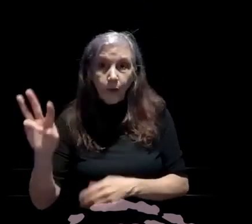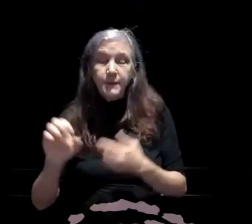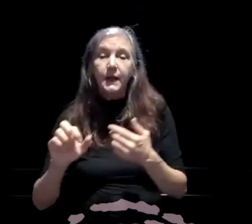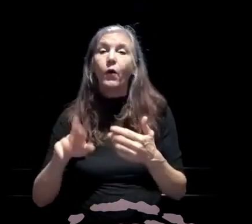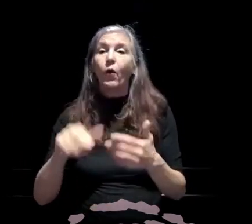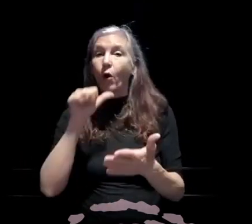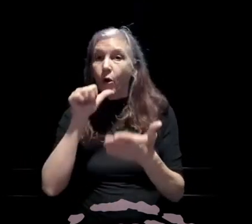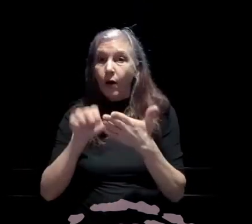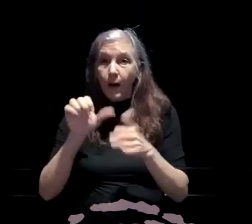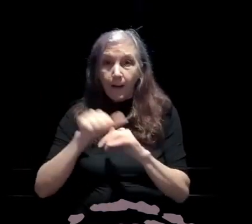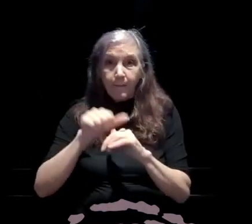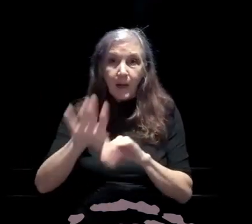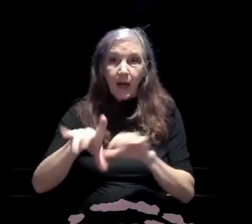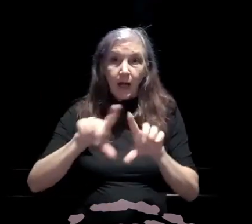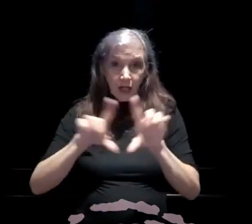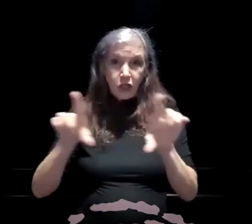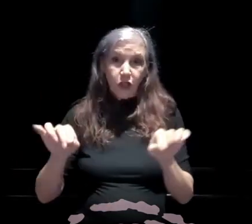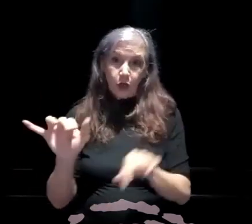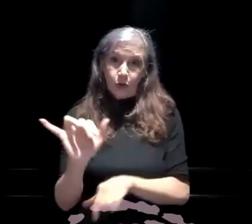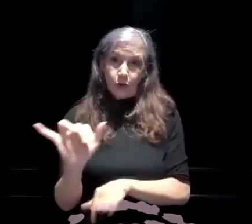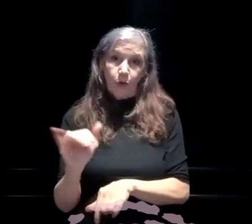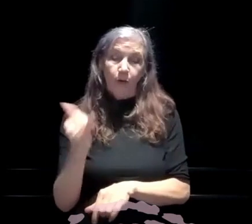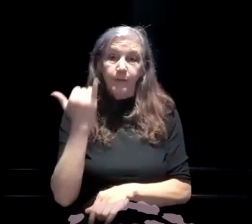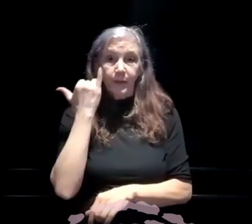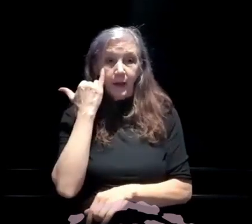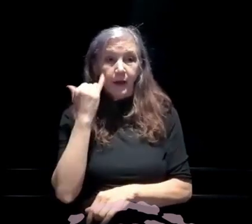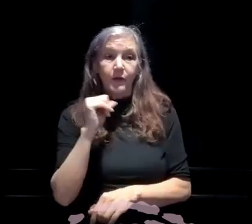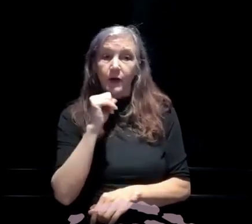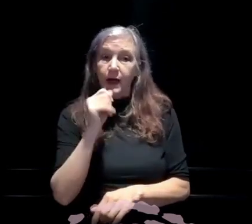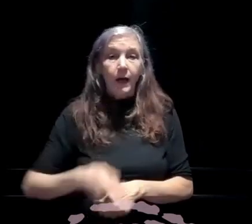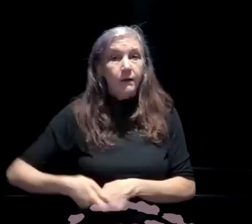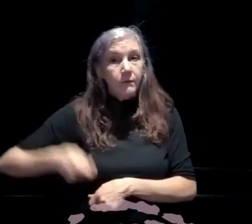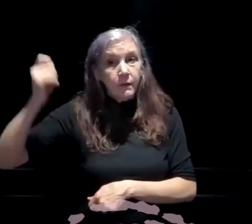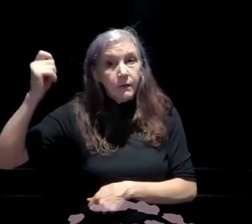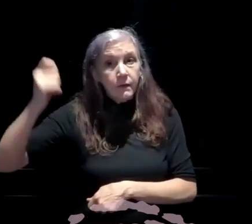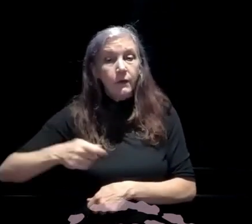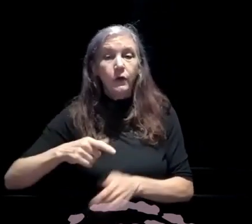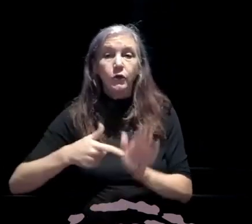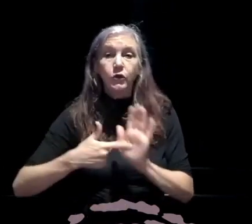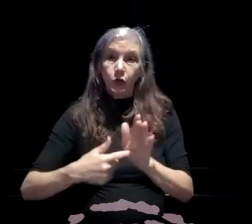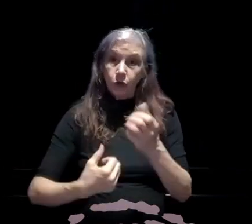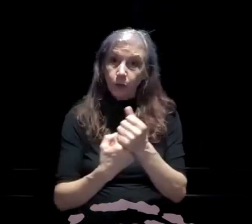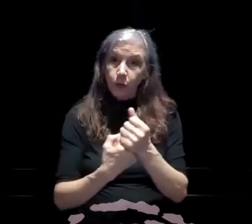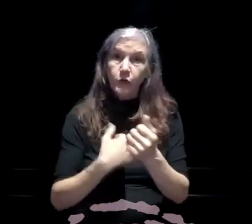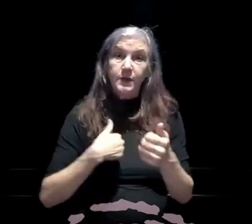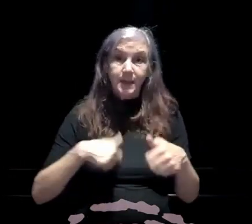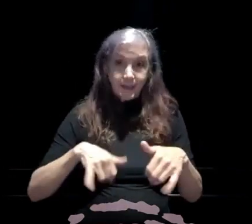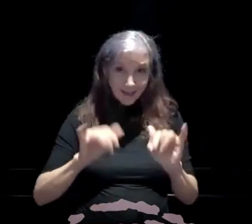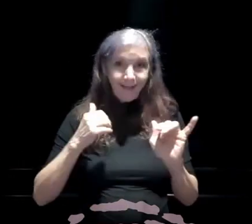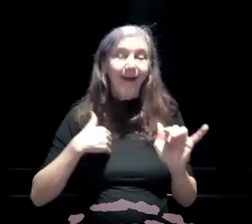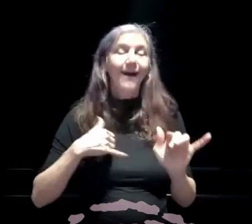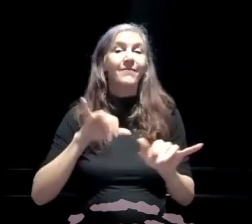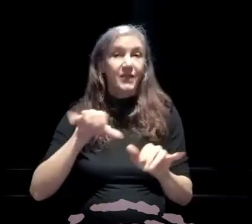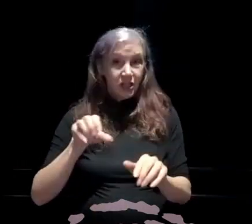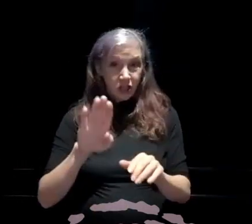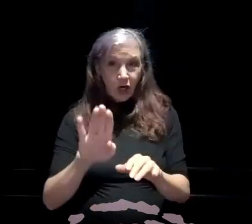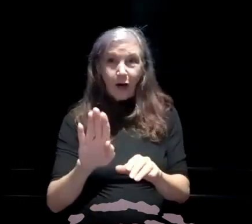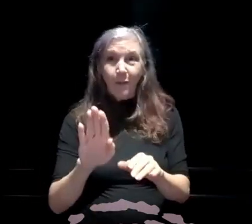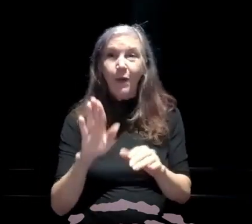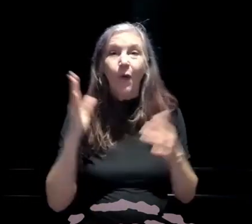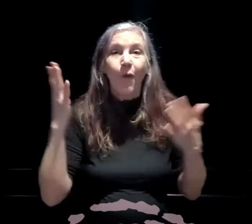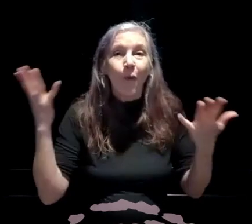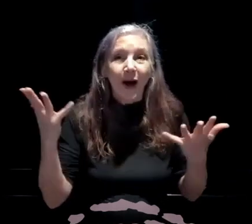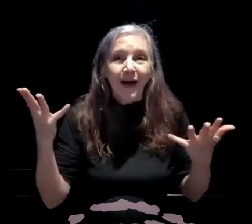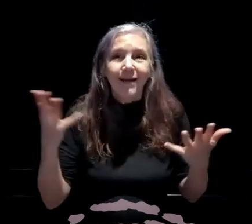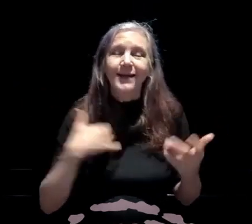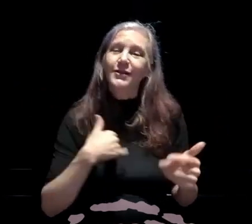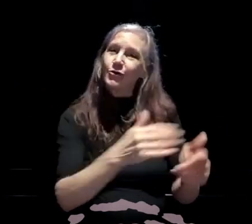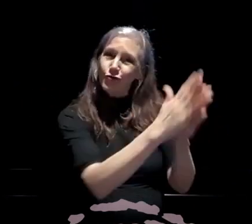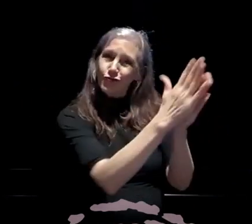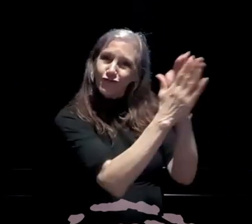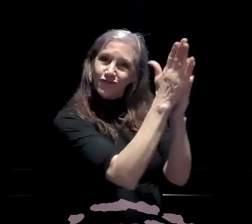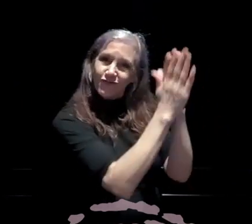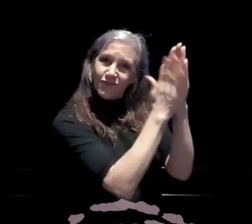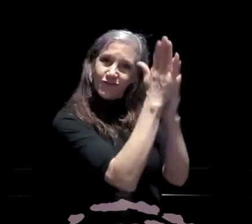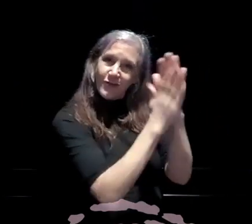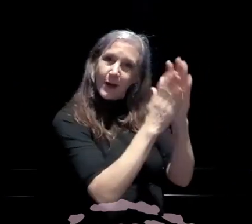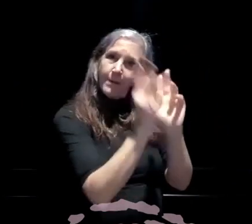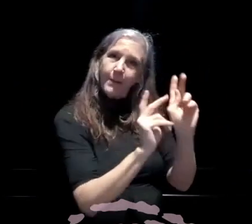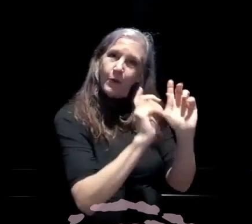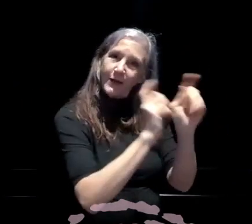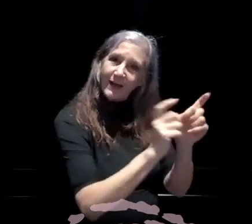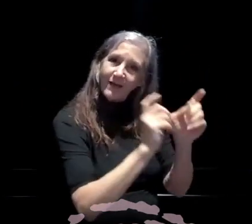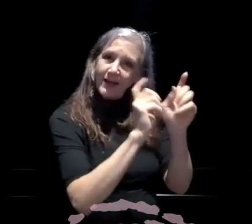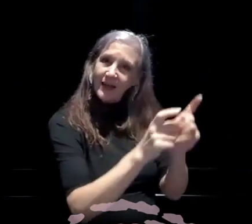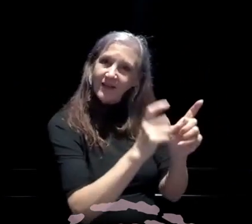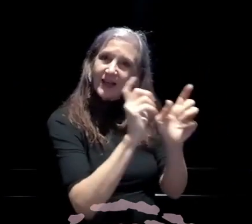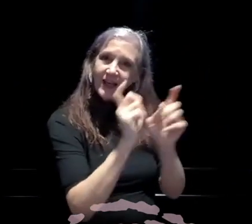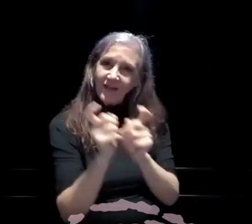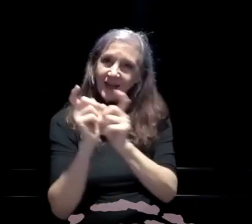So if you aren't raising your number at the time or showing your support at the time you still have a job to do and that is to applaud and encourage all those who are giving in the moment, all right?